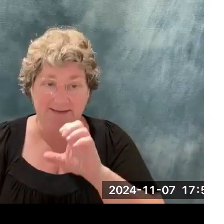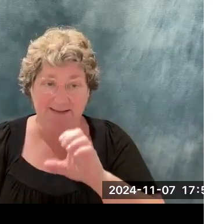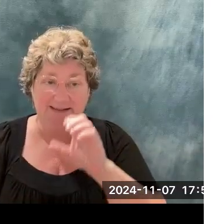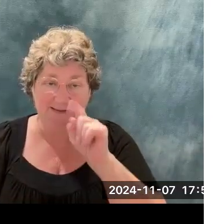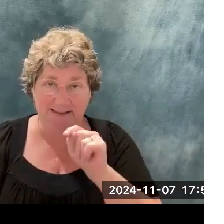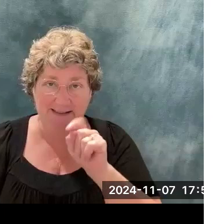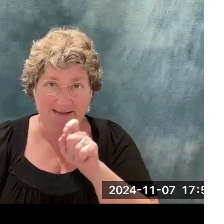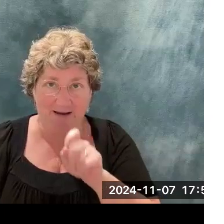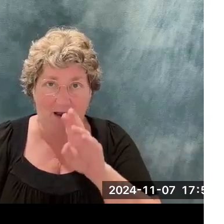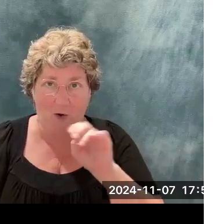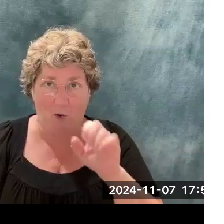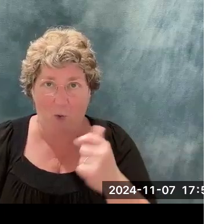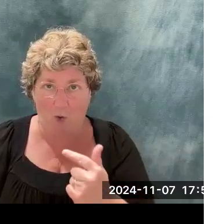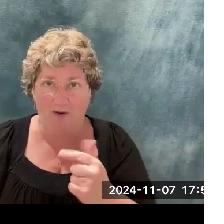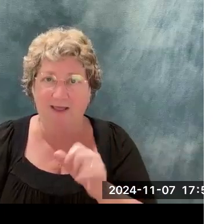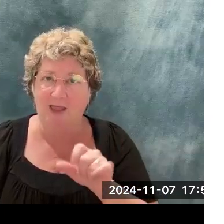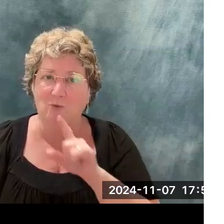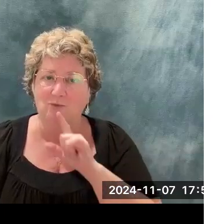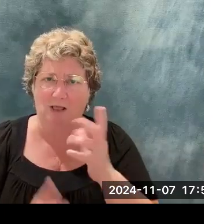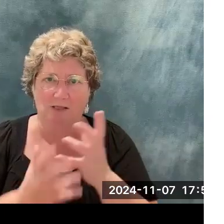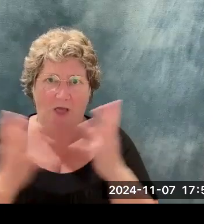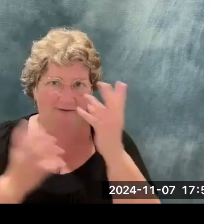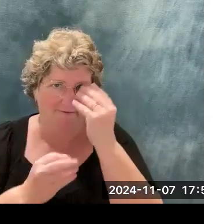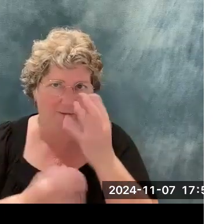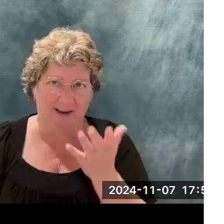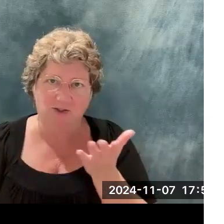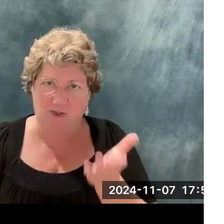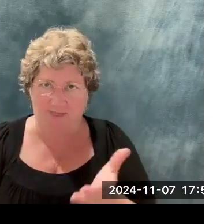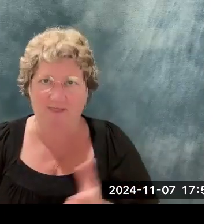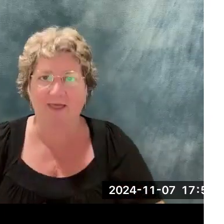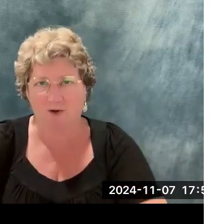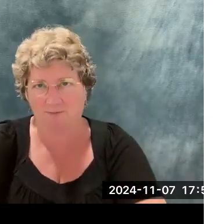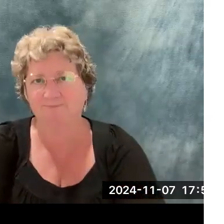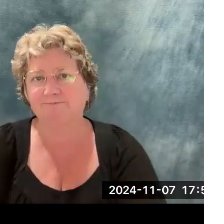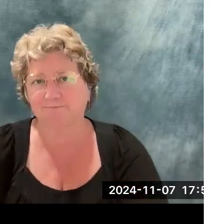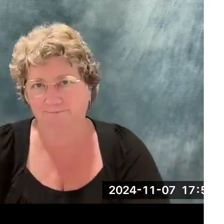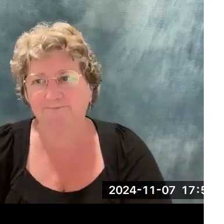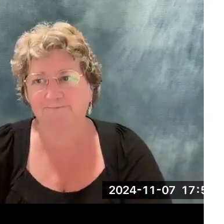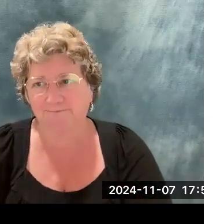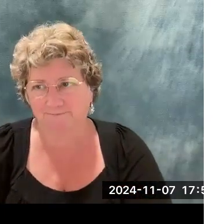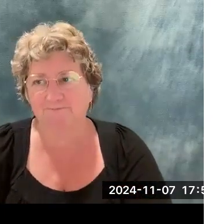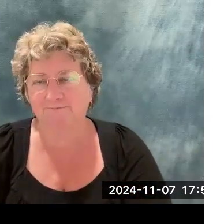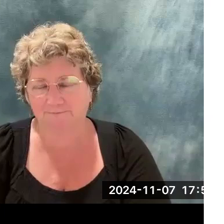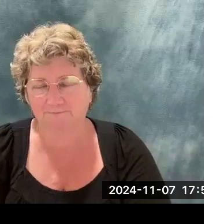more than welcome to join to get information from that. And so that website is where you would go.